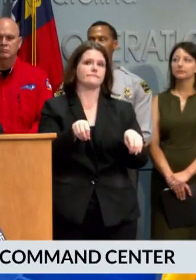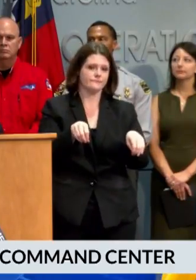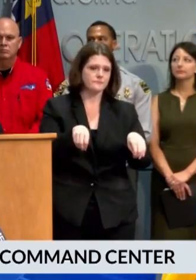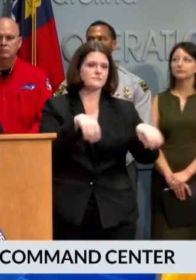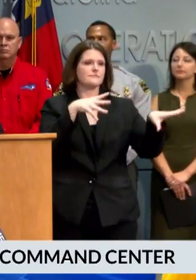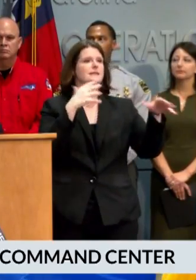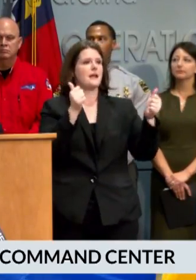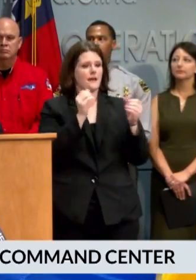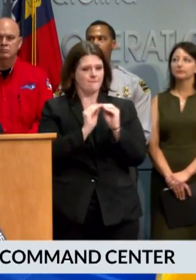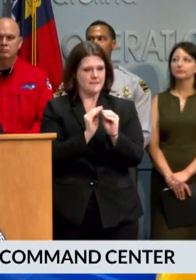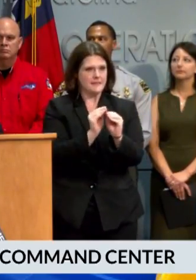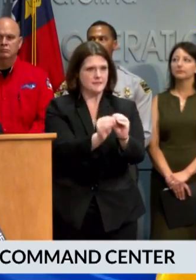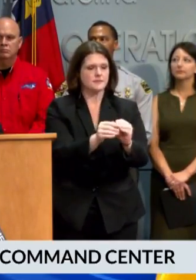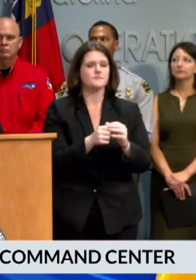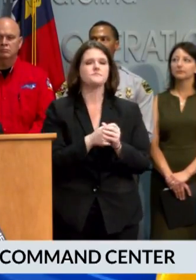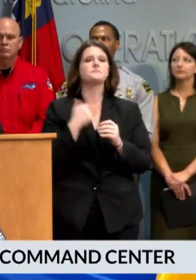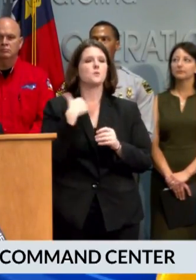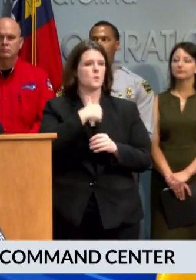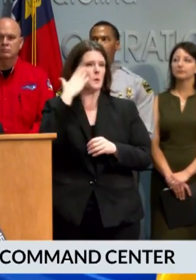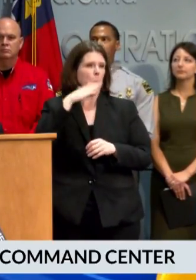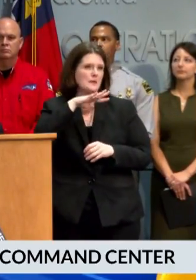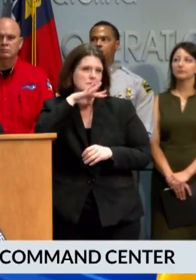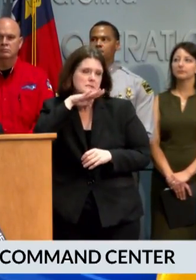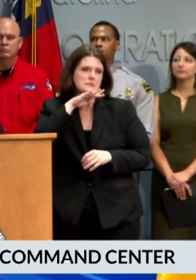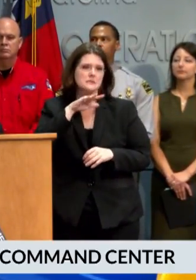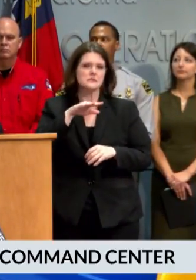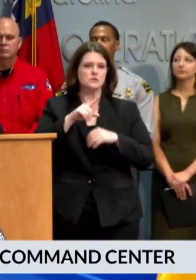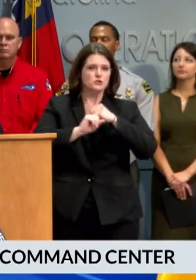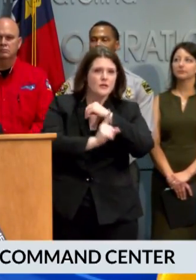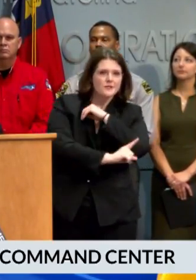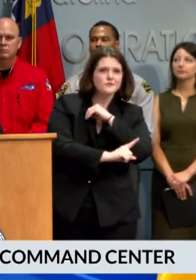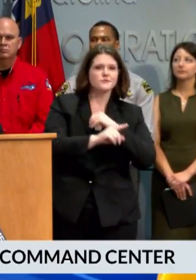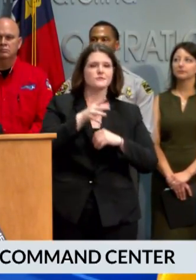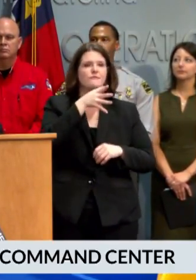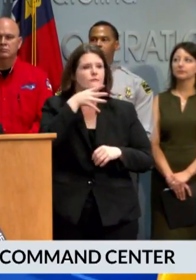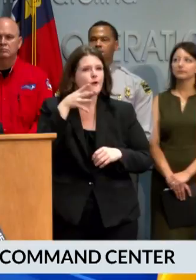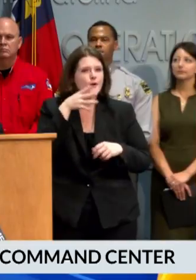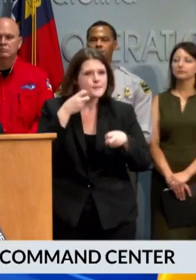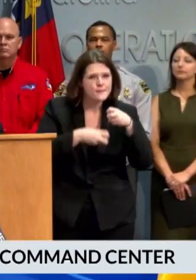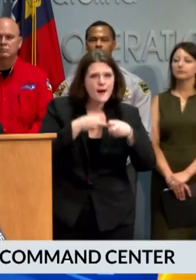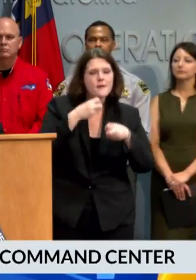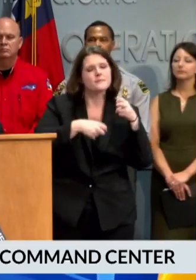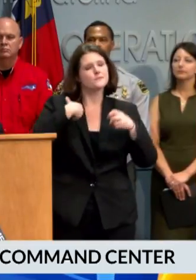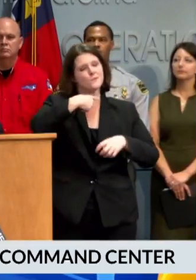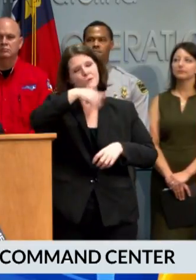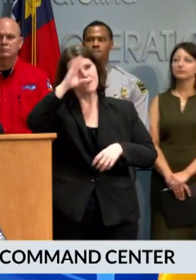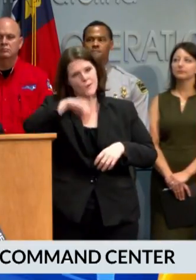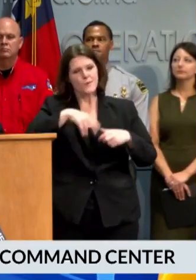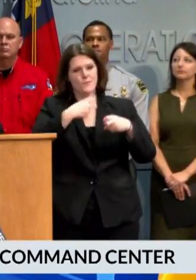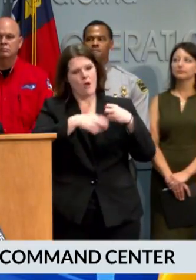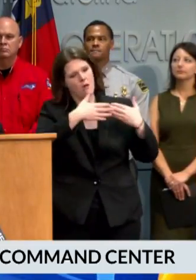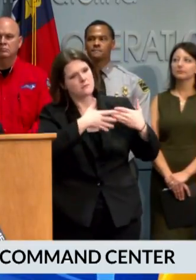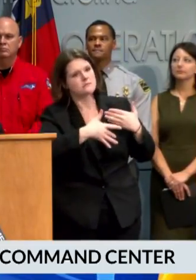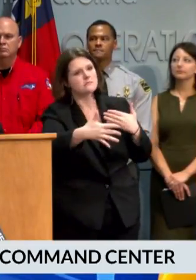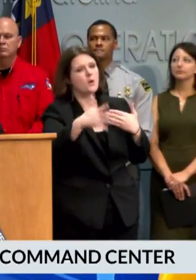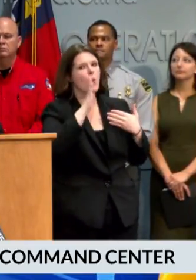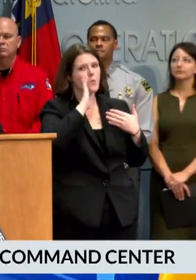GET THE POWER ON. WE GET THE POWER ON, WE SOLVE 95% OF THE INFRASTRUCTURE PROBLEMS THAT WE SEE. WE ALSO KNOW THAT WE WILL BE